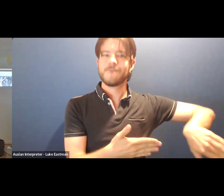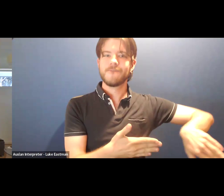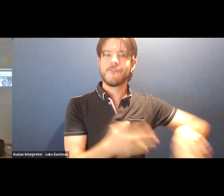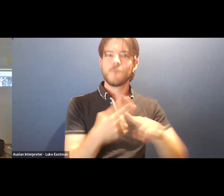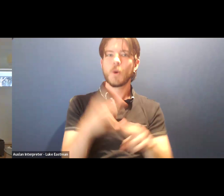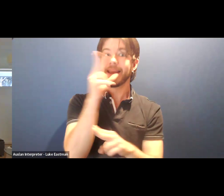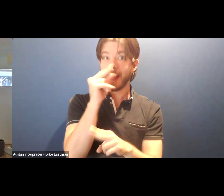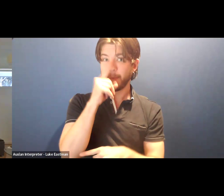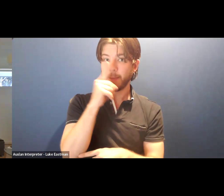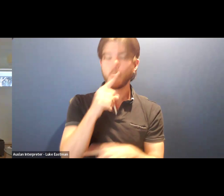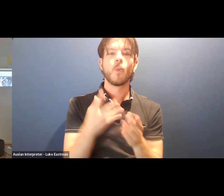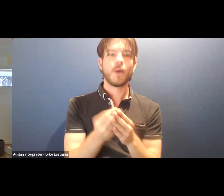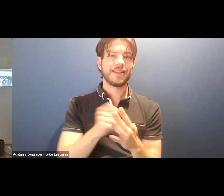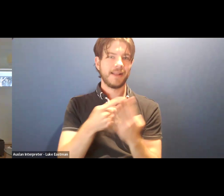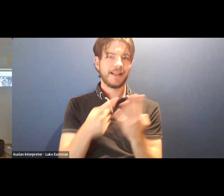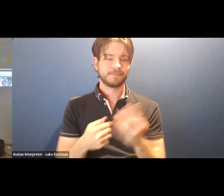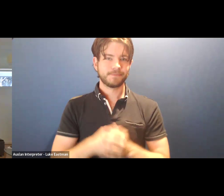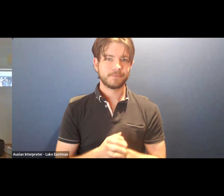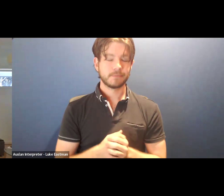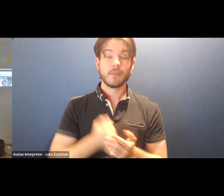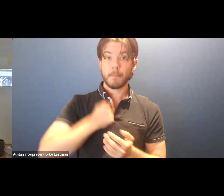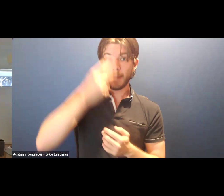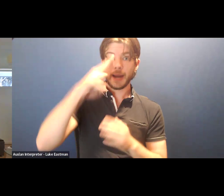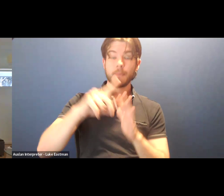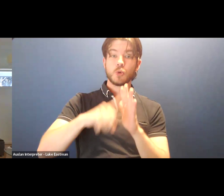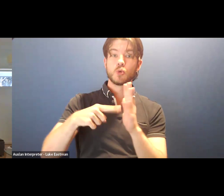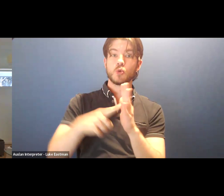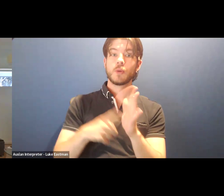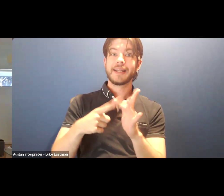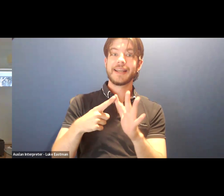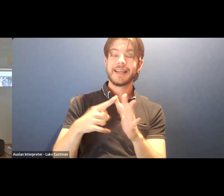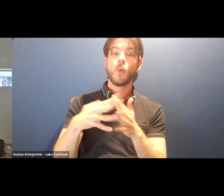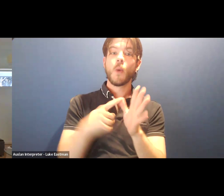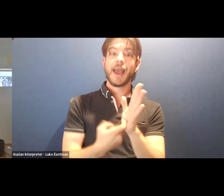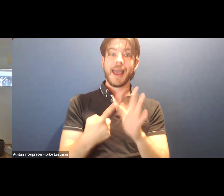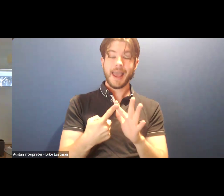disability. My name is Julie Ware. I am